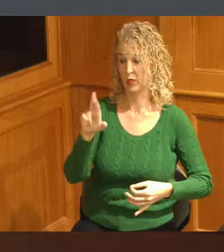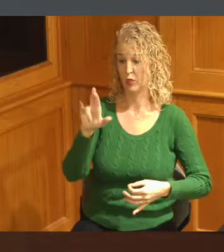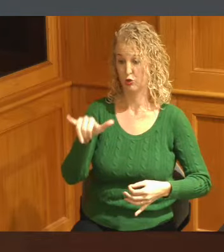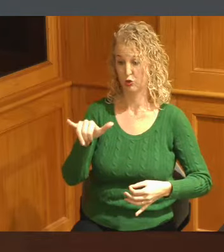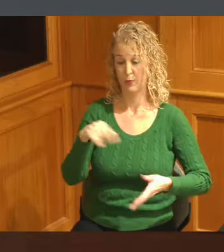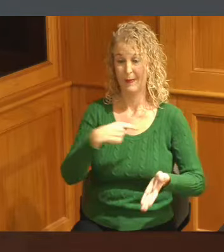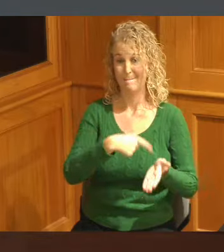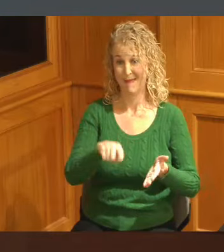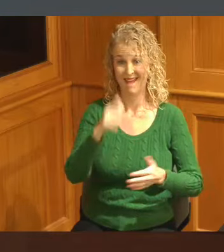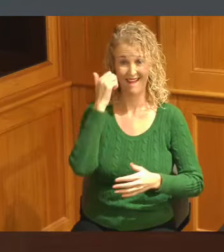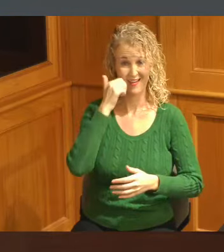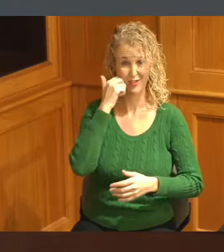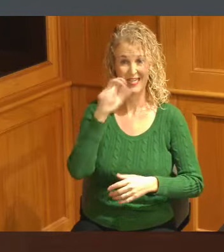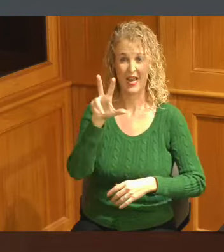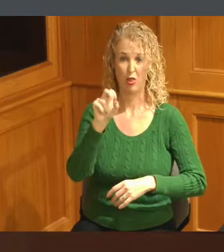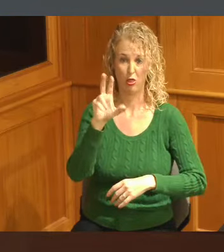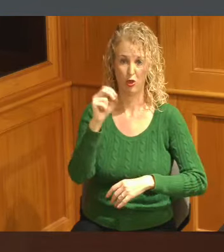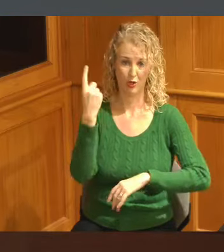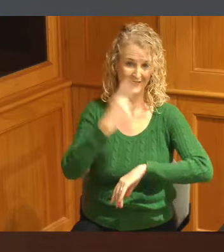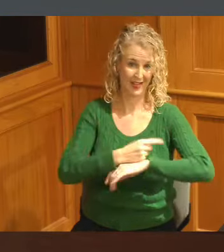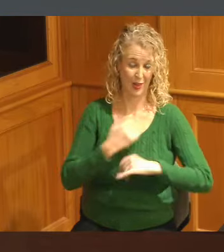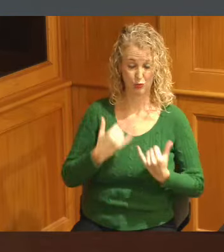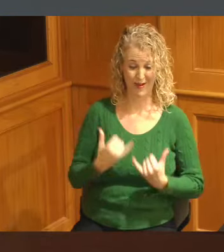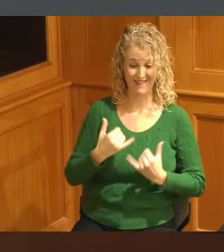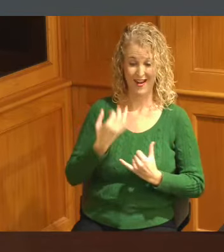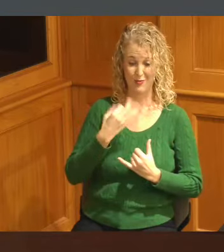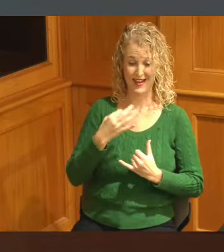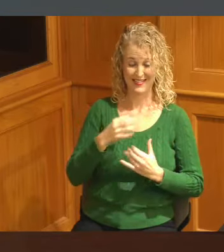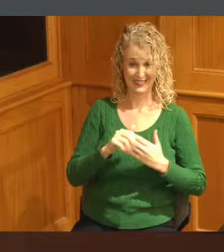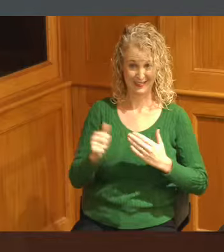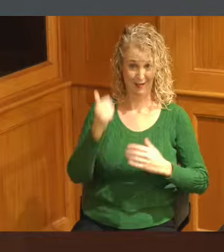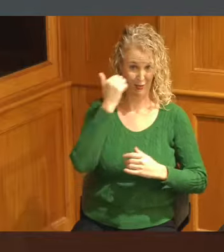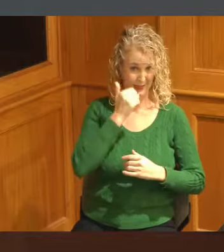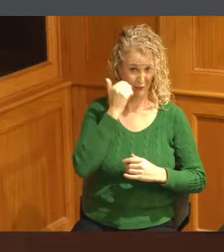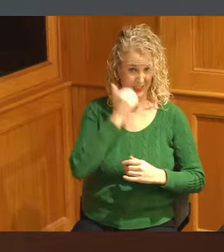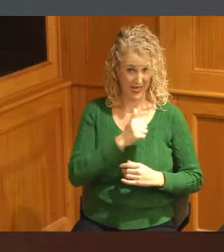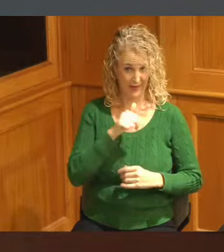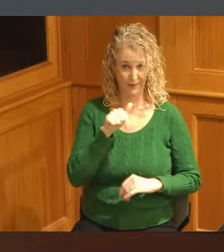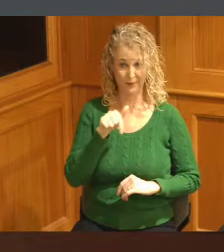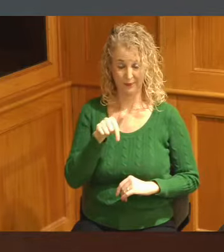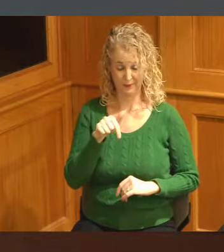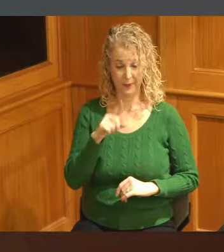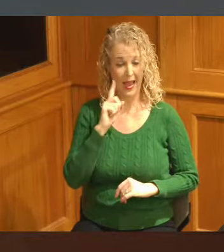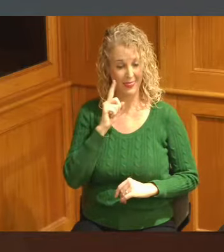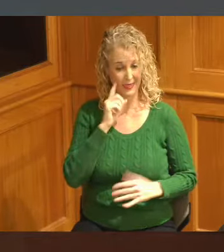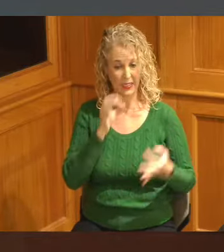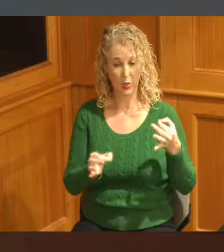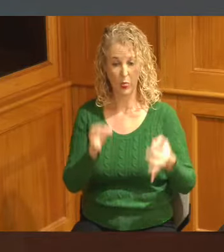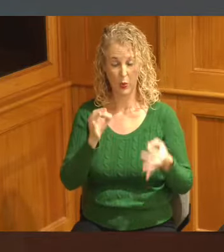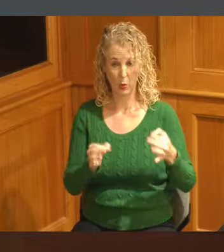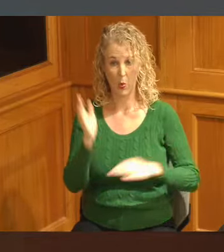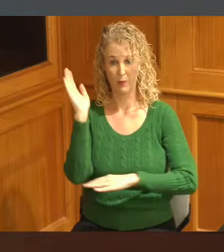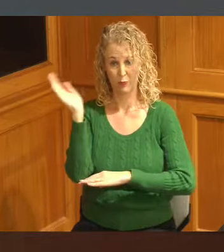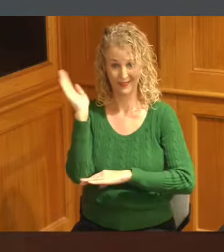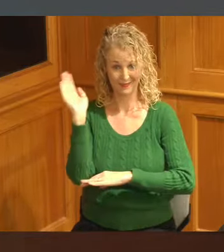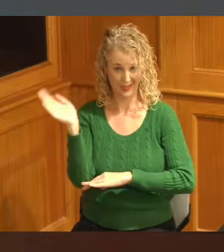$30 per day from $19 a day. I believe this was discussed in the court's presentation to the Board